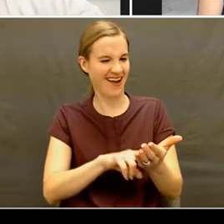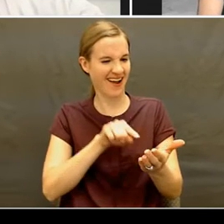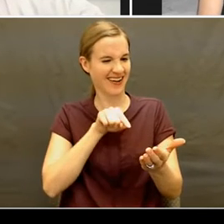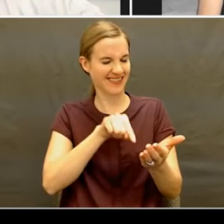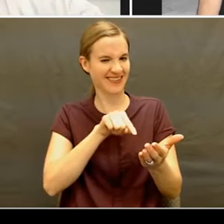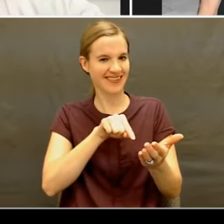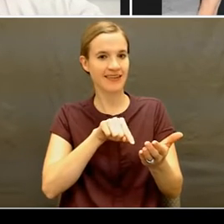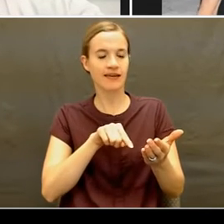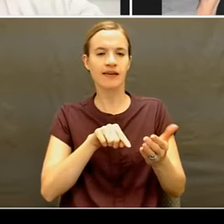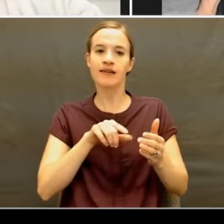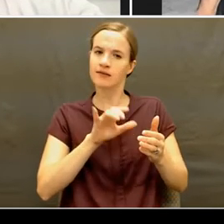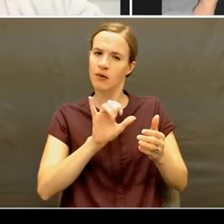you? Obviously right in front